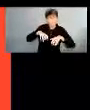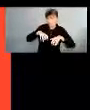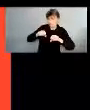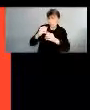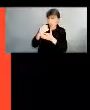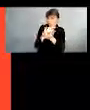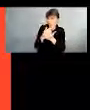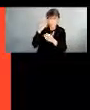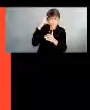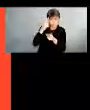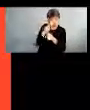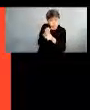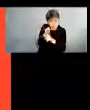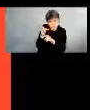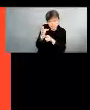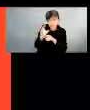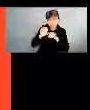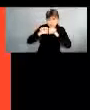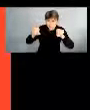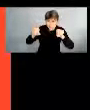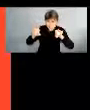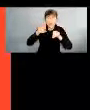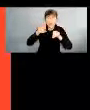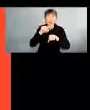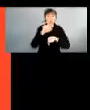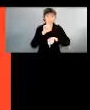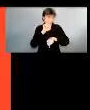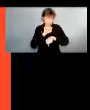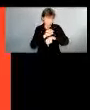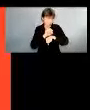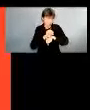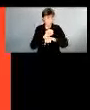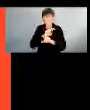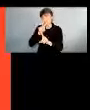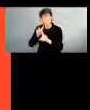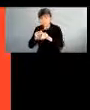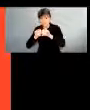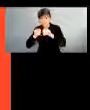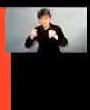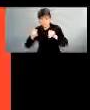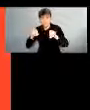that or making work related to your degree, then we can’t cover any costs associated.